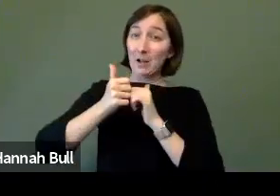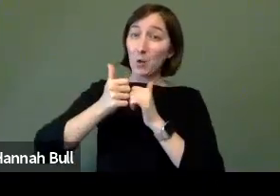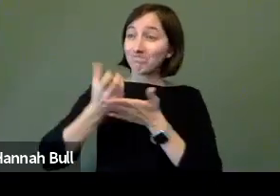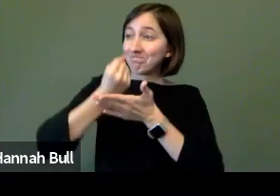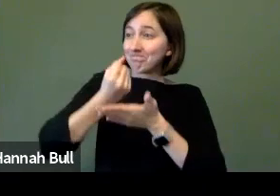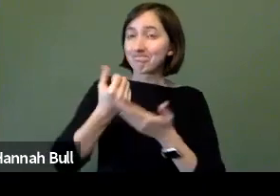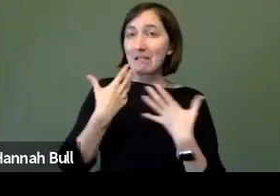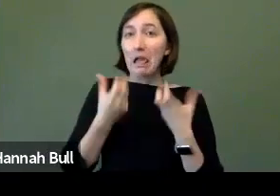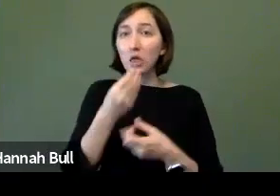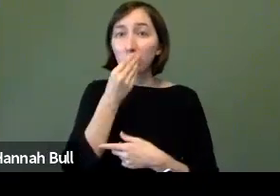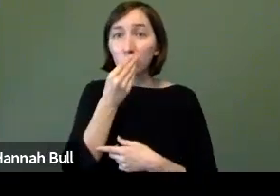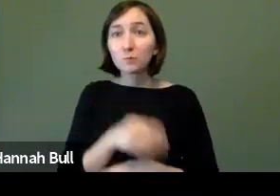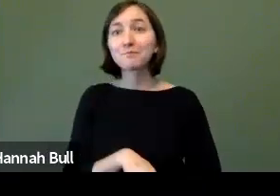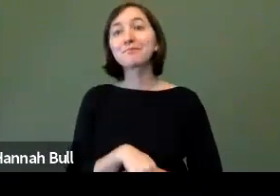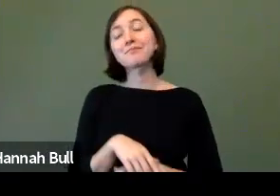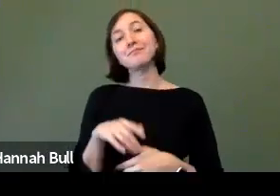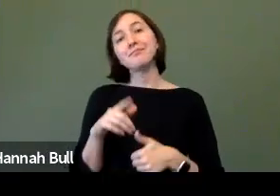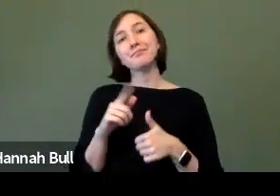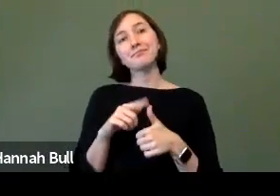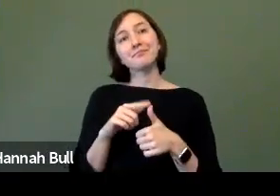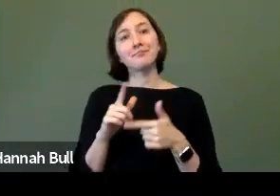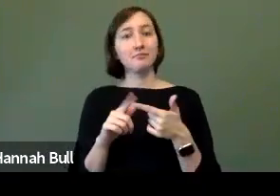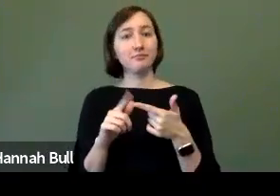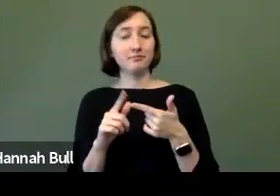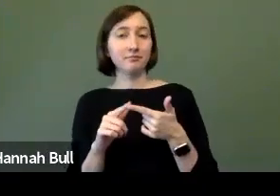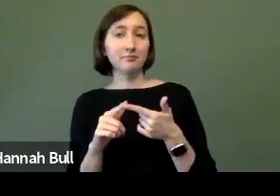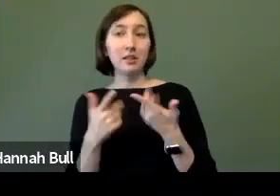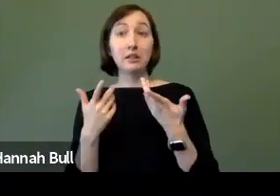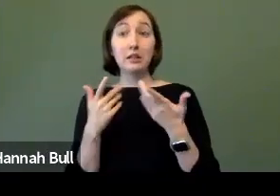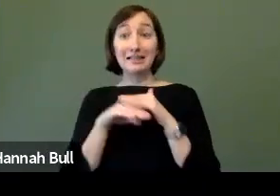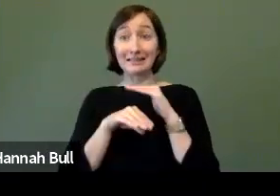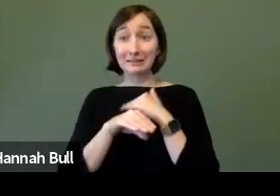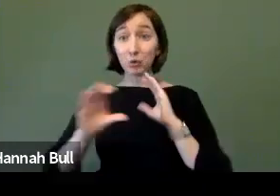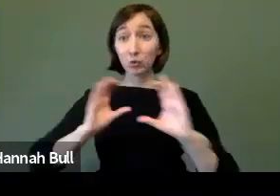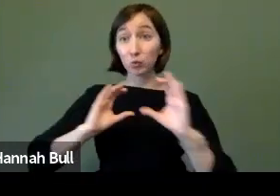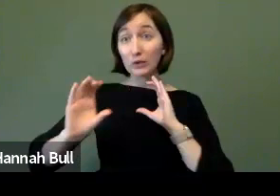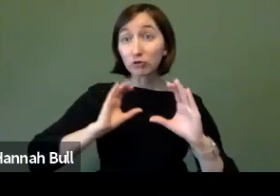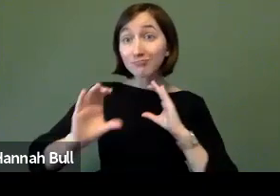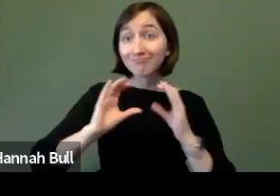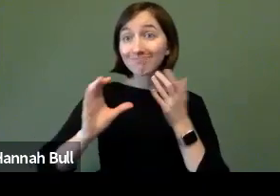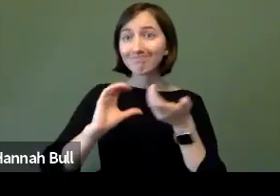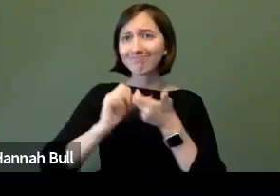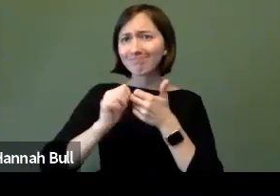The lack of safe and accessible communication, especially for people who don't use formal language